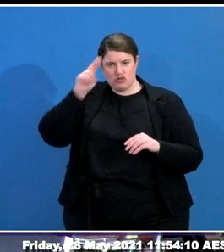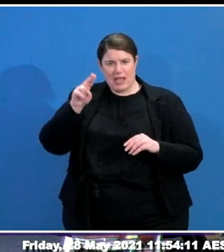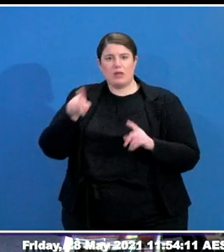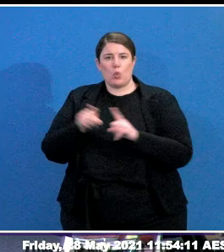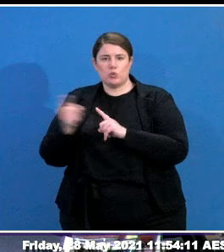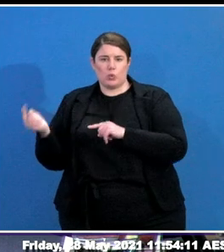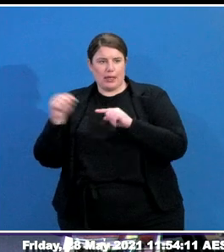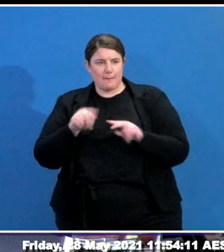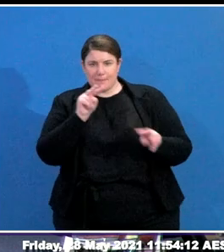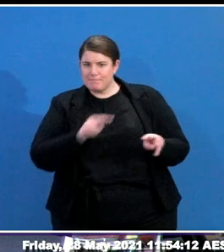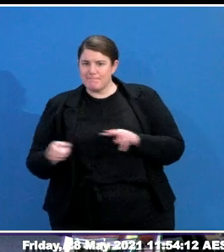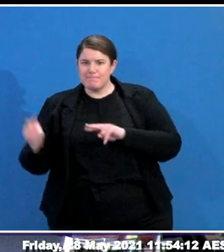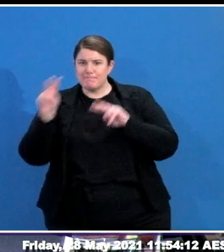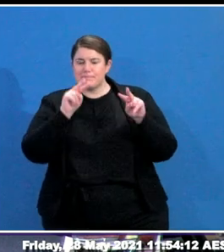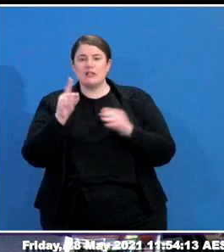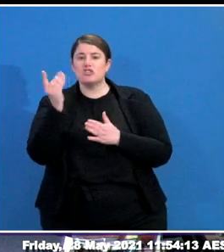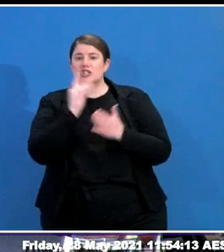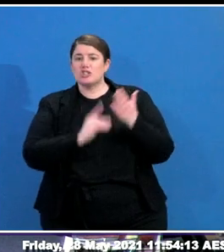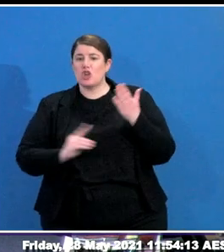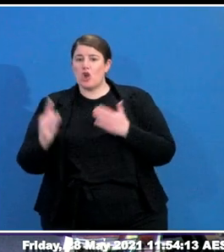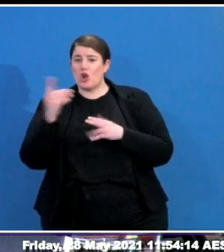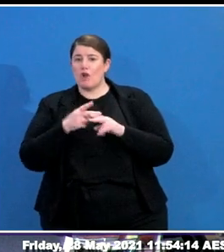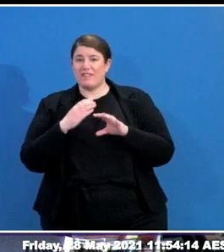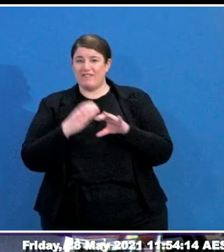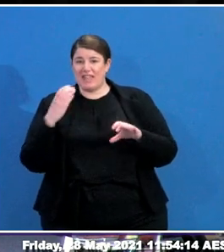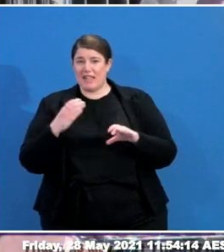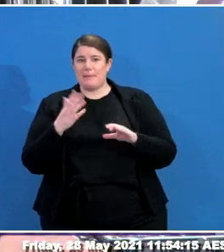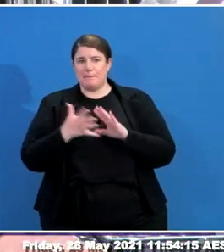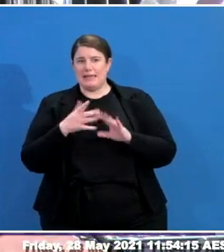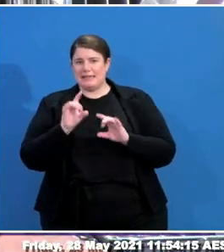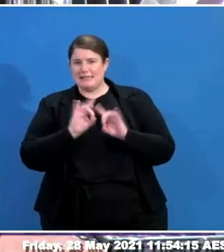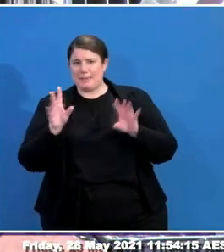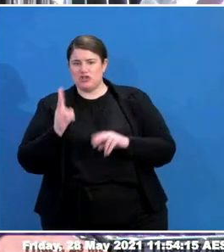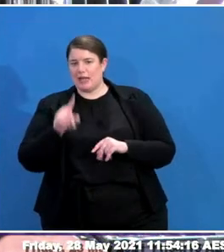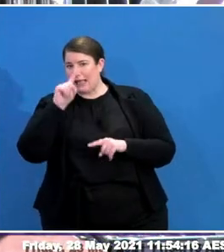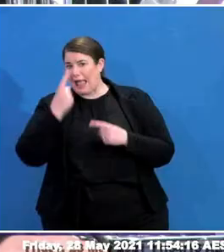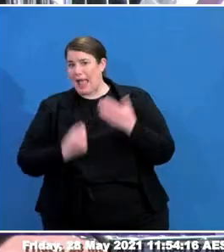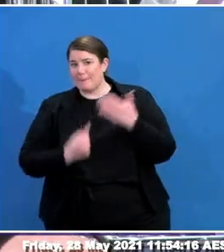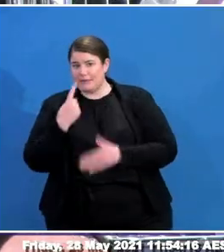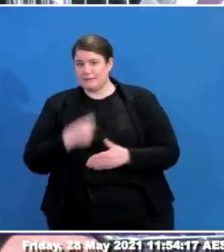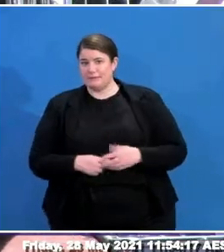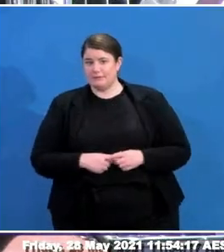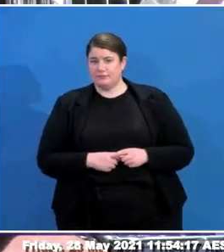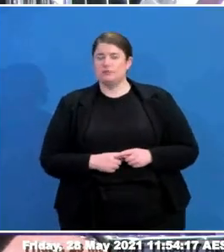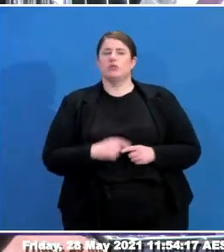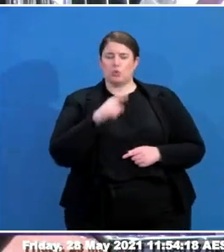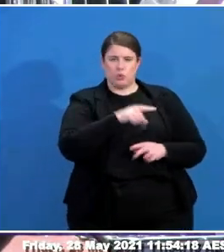have a good look at the design of the van so that that can't happen again. So that is an investigation into the van. Yes.